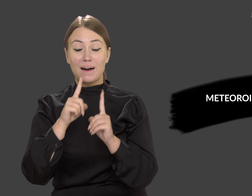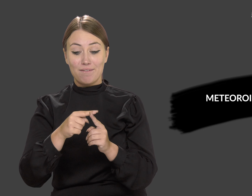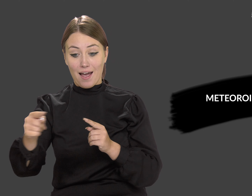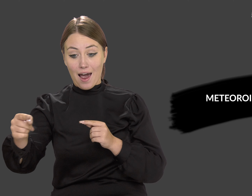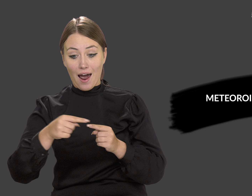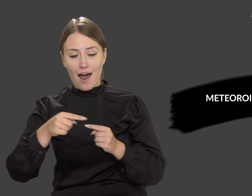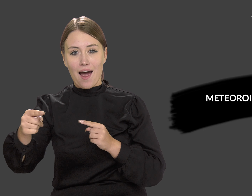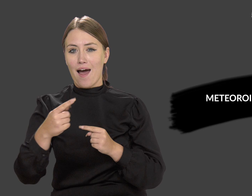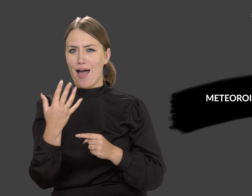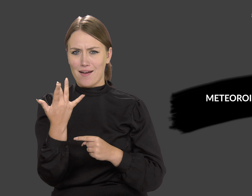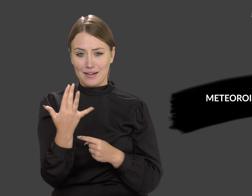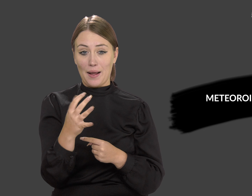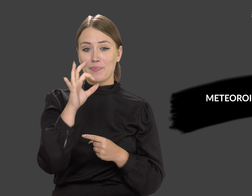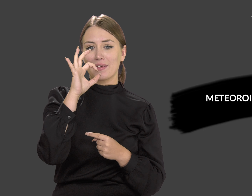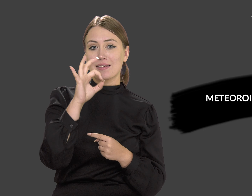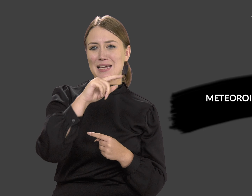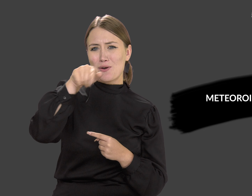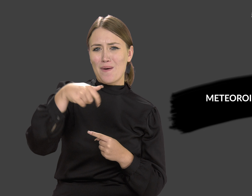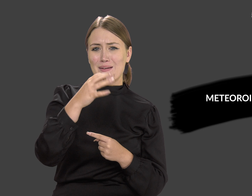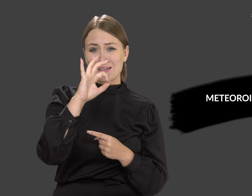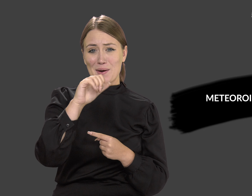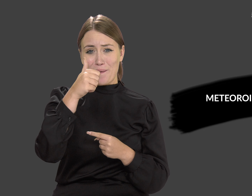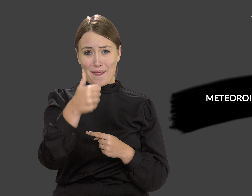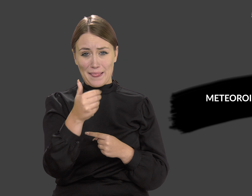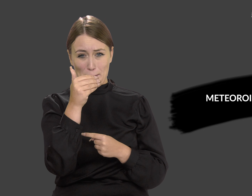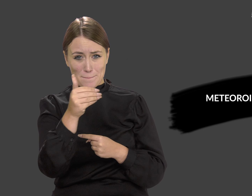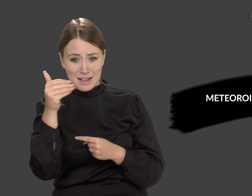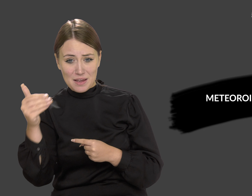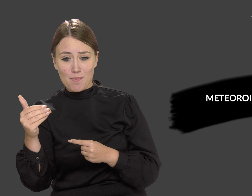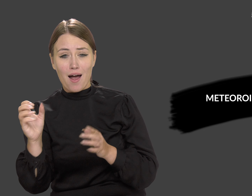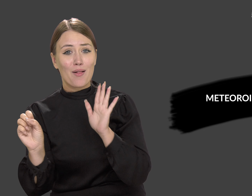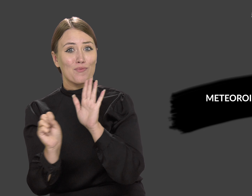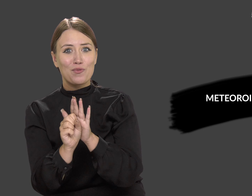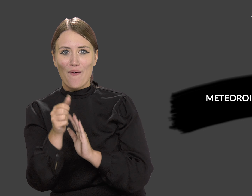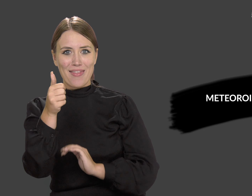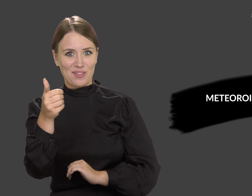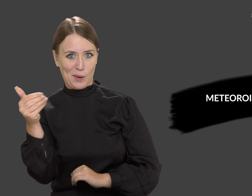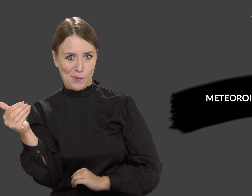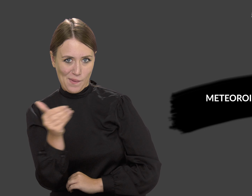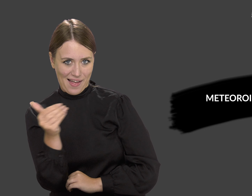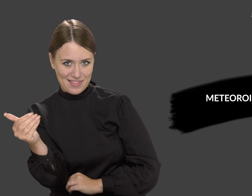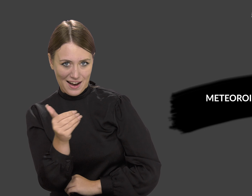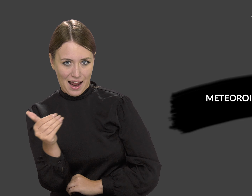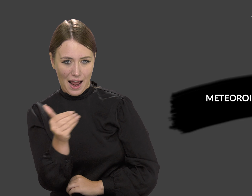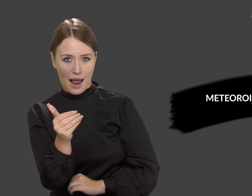Its size can range from 0.01 millimeters to 1 meter,